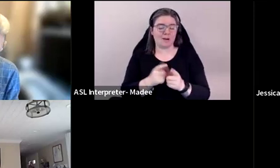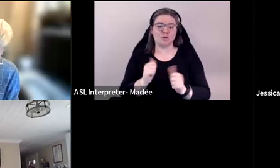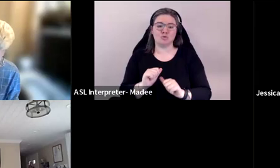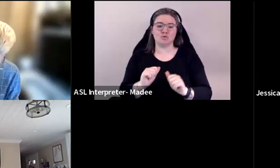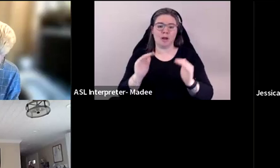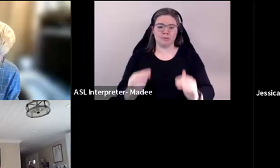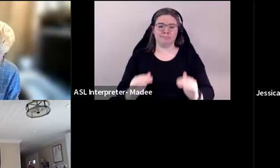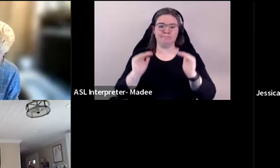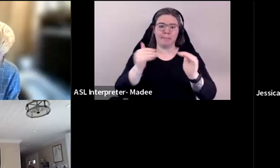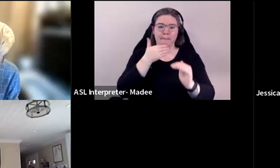Don Dew: Over in rooms. Okay.